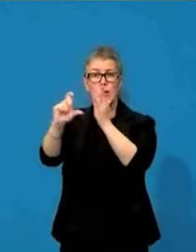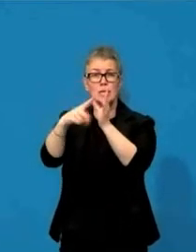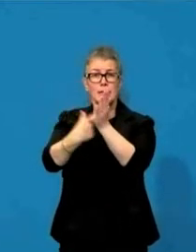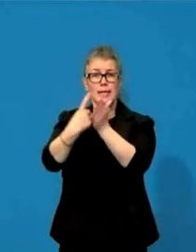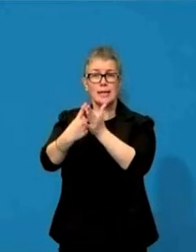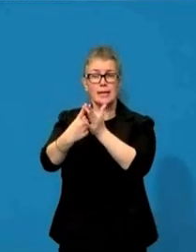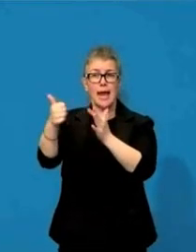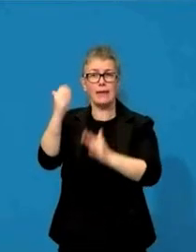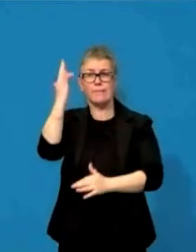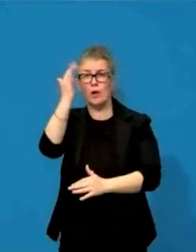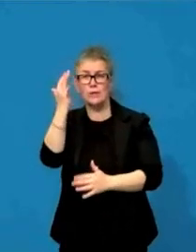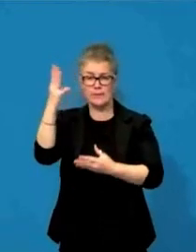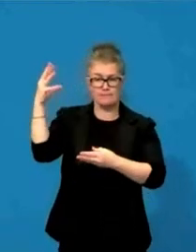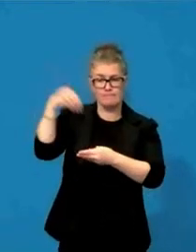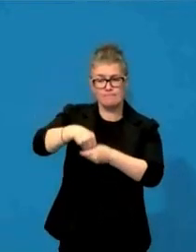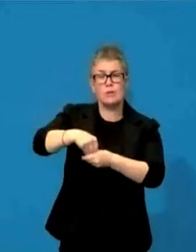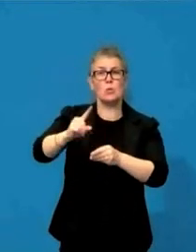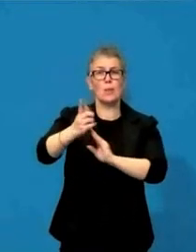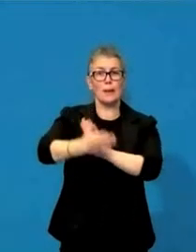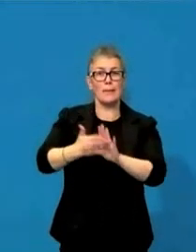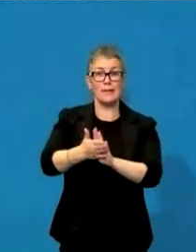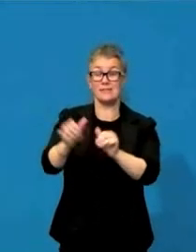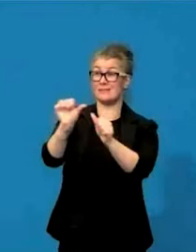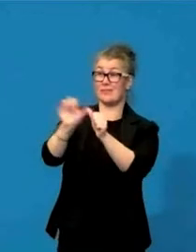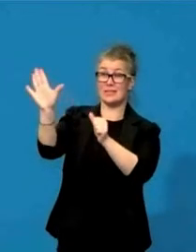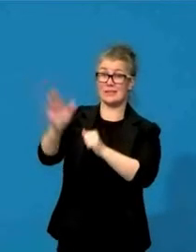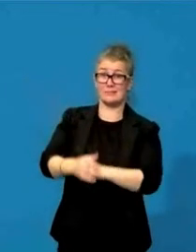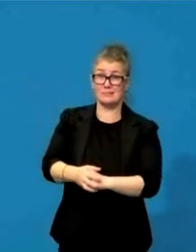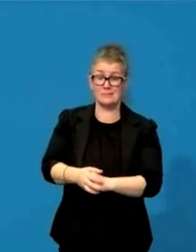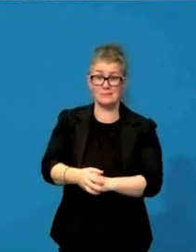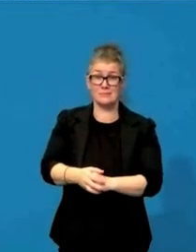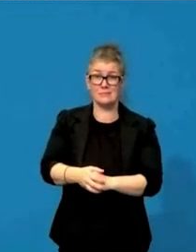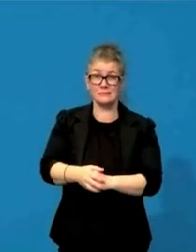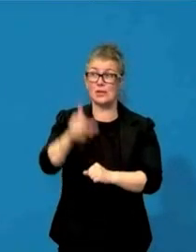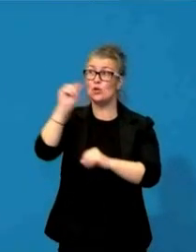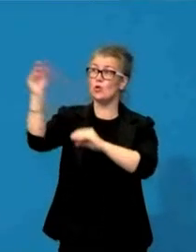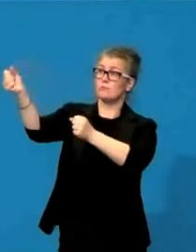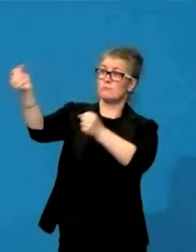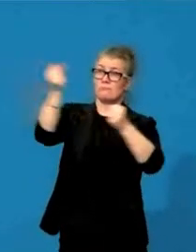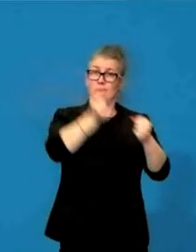behind that would be a fantastic model to use here in our country in regards to